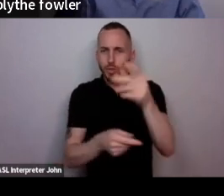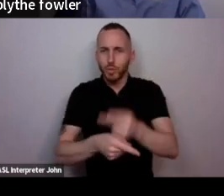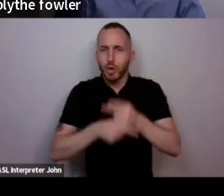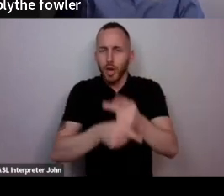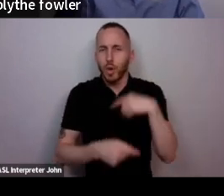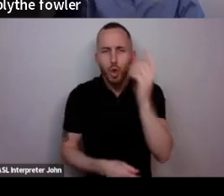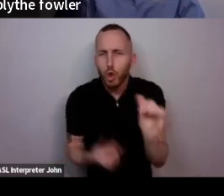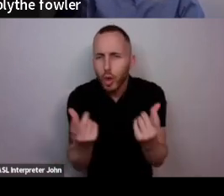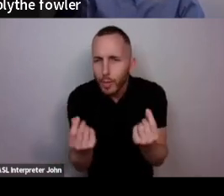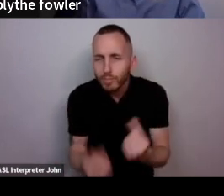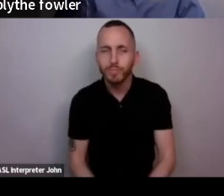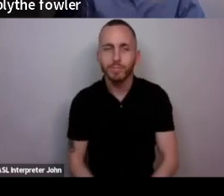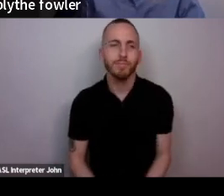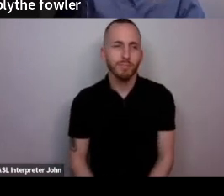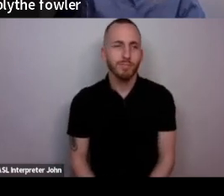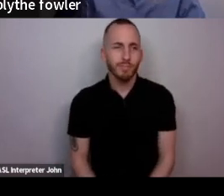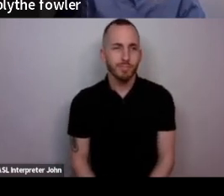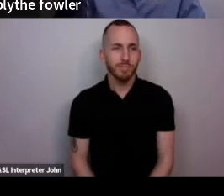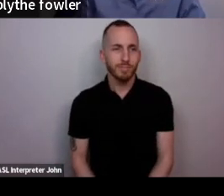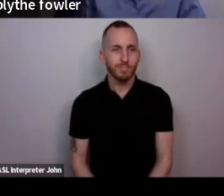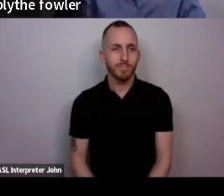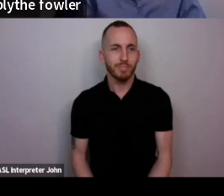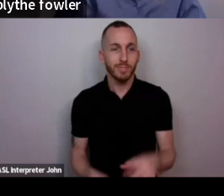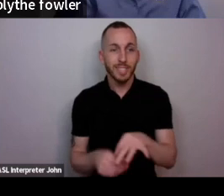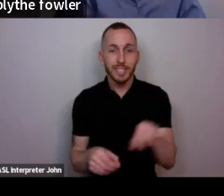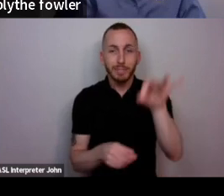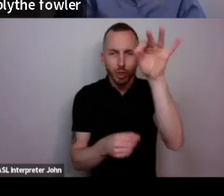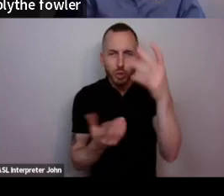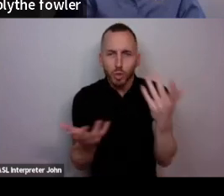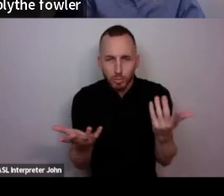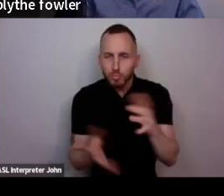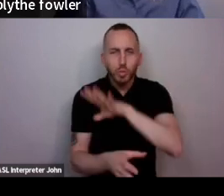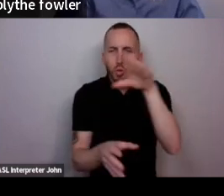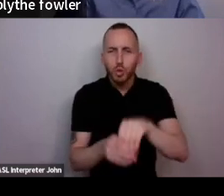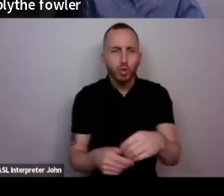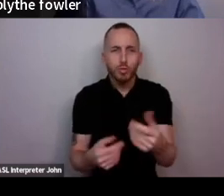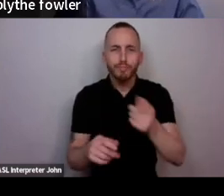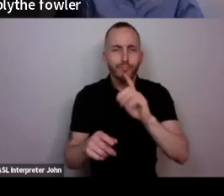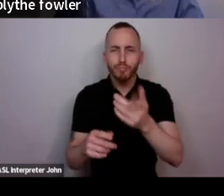First of all, spiritual matters include all matters of belief and values.